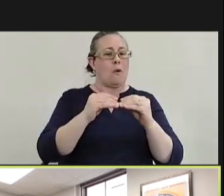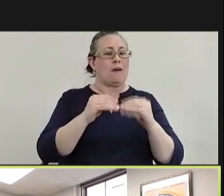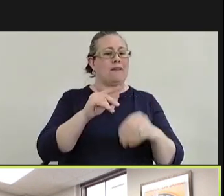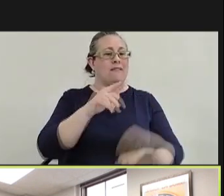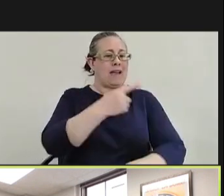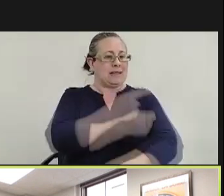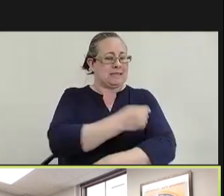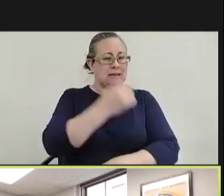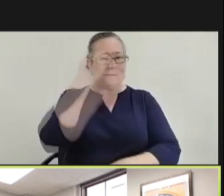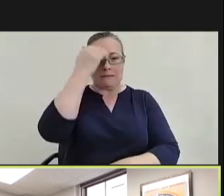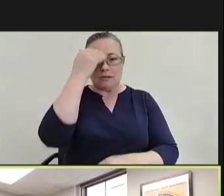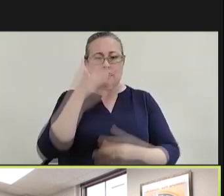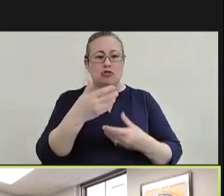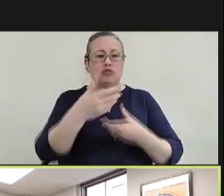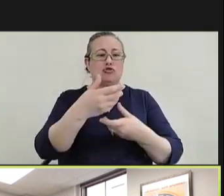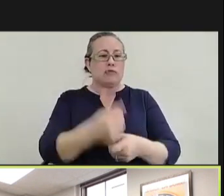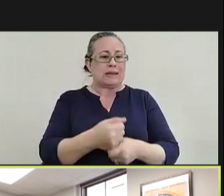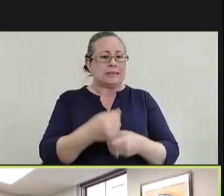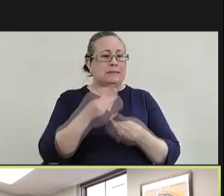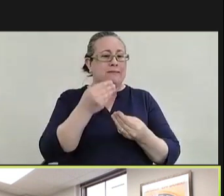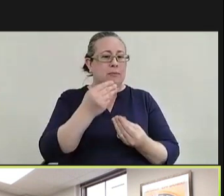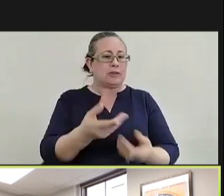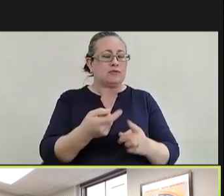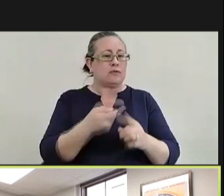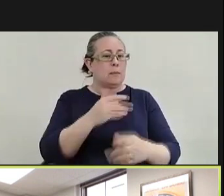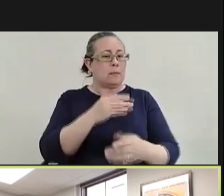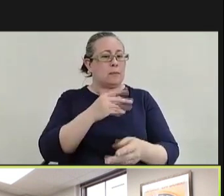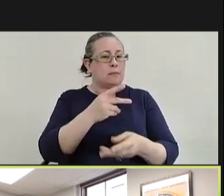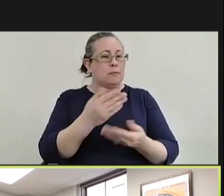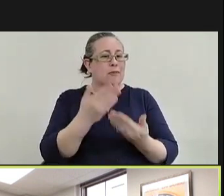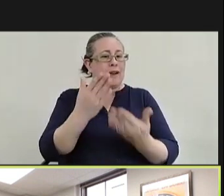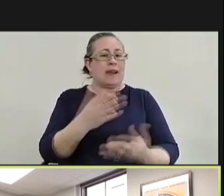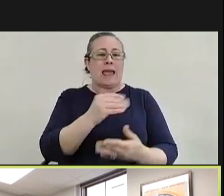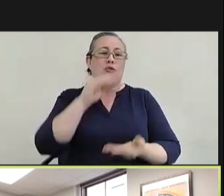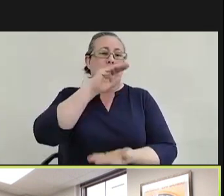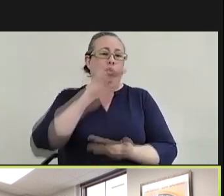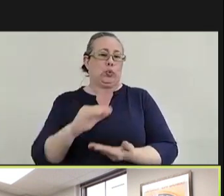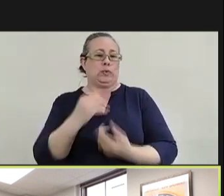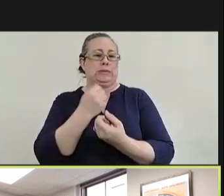that they received from us and reduce safety concerns and there are data that these types